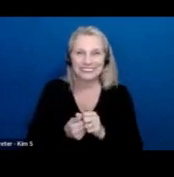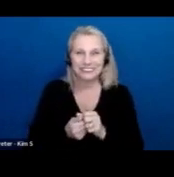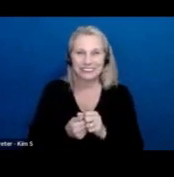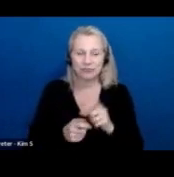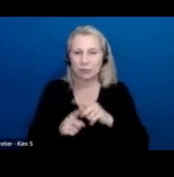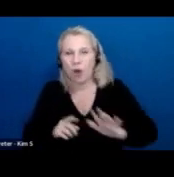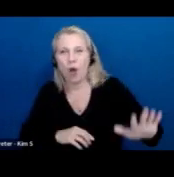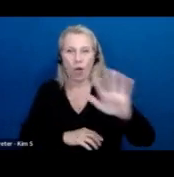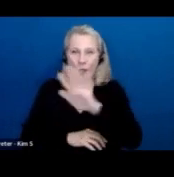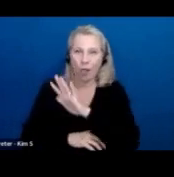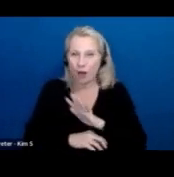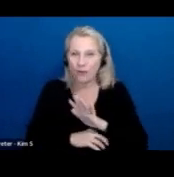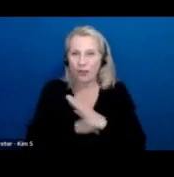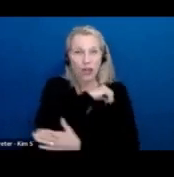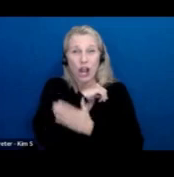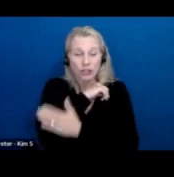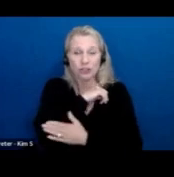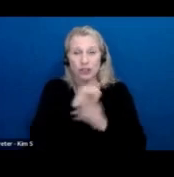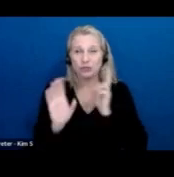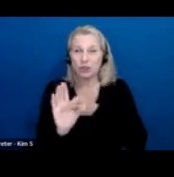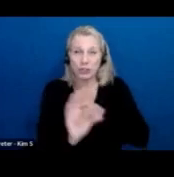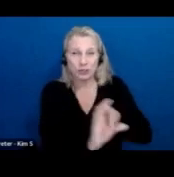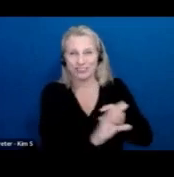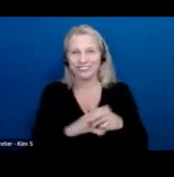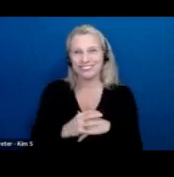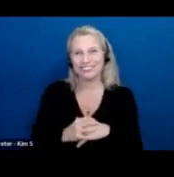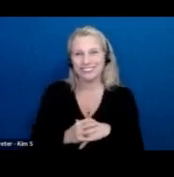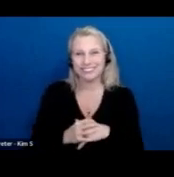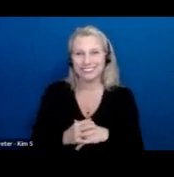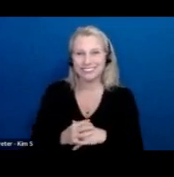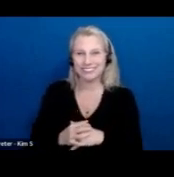across the country. Give folks a